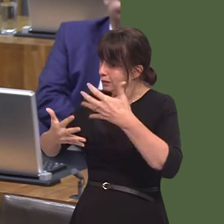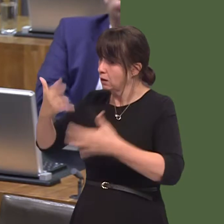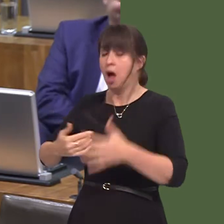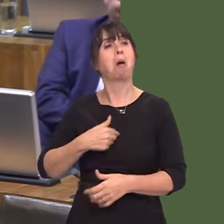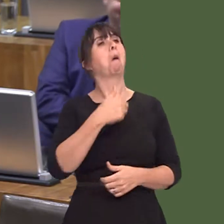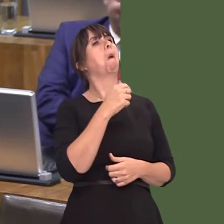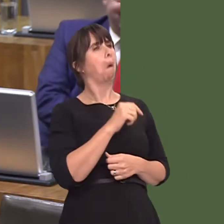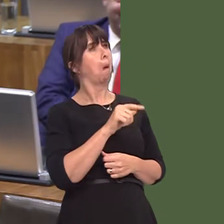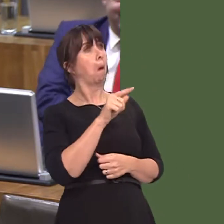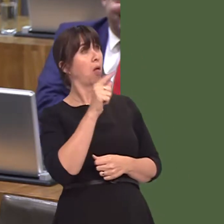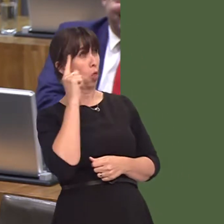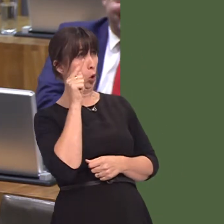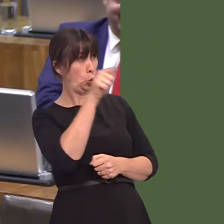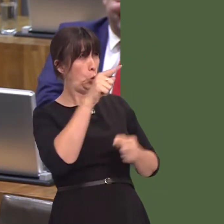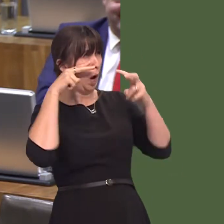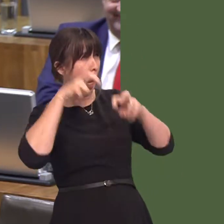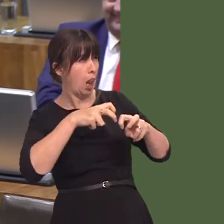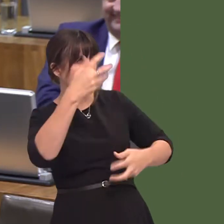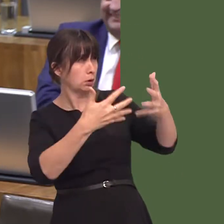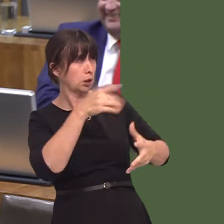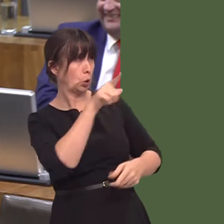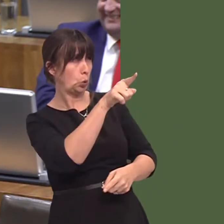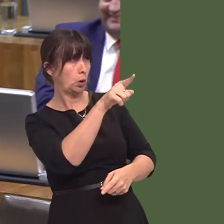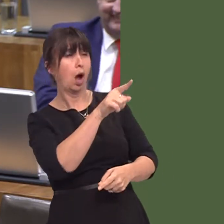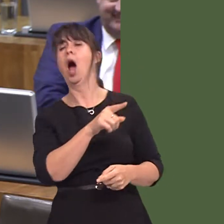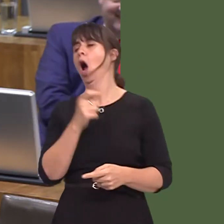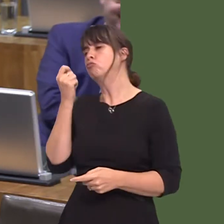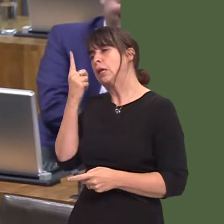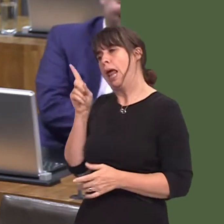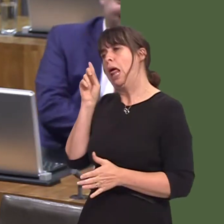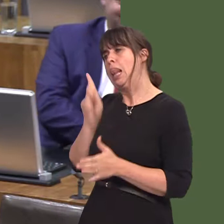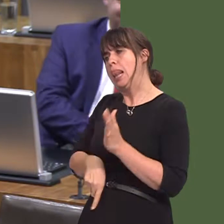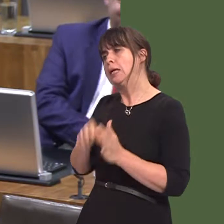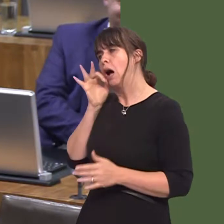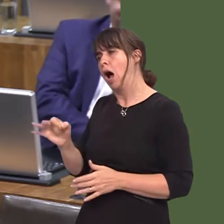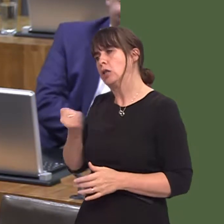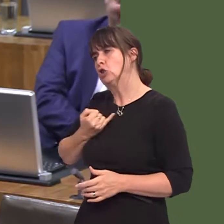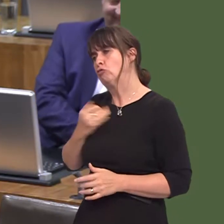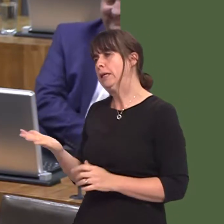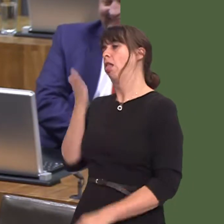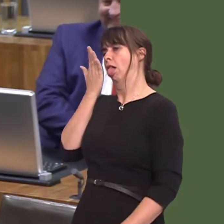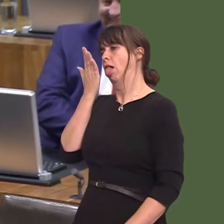We thought at that point that they would be undertaking that work. They acknowledged the lateness of that request.